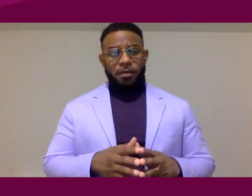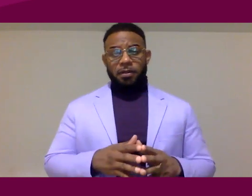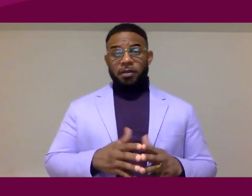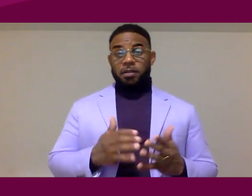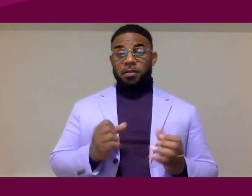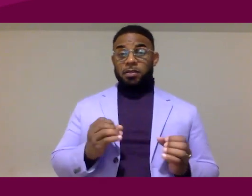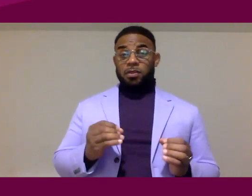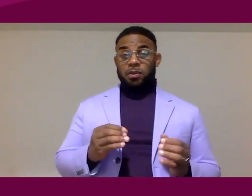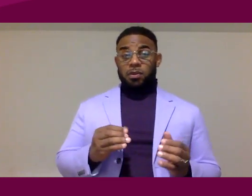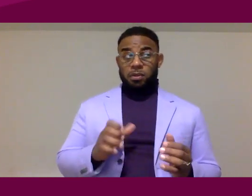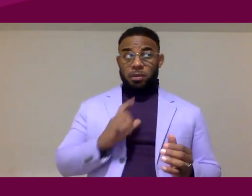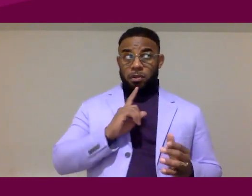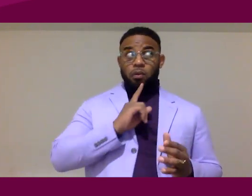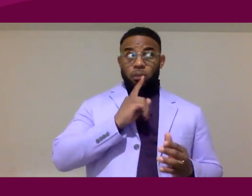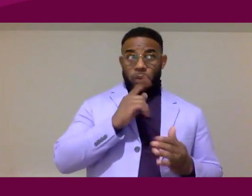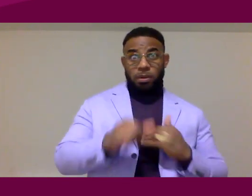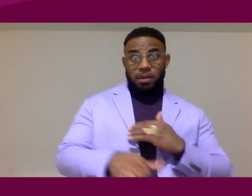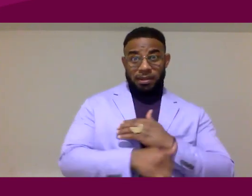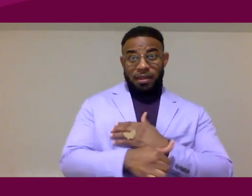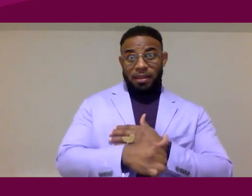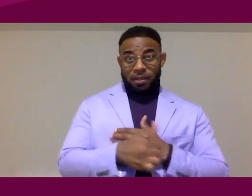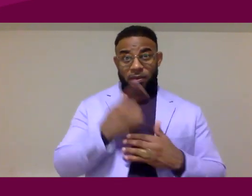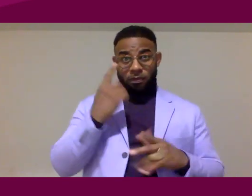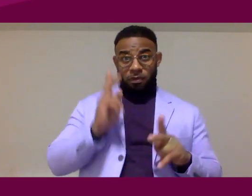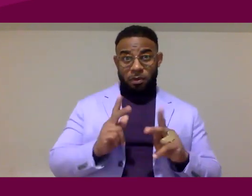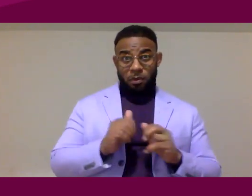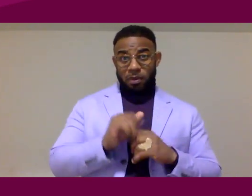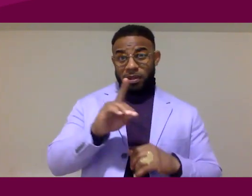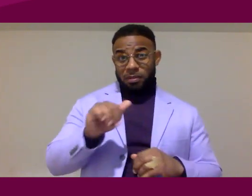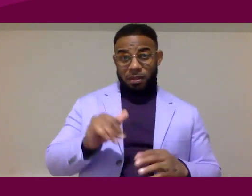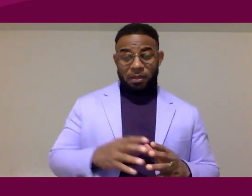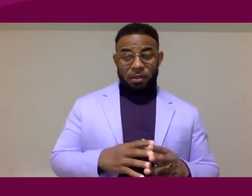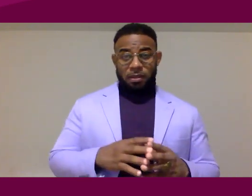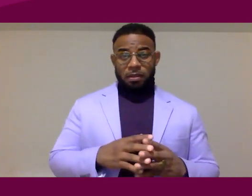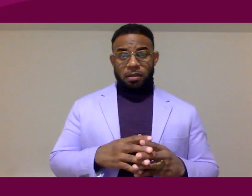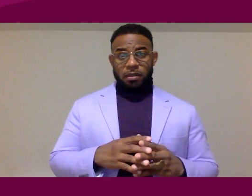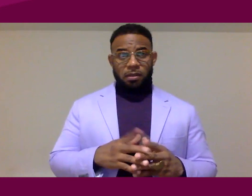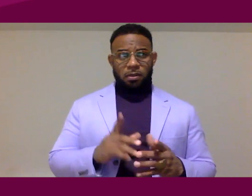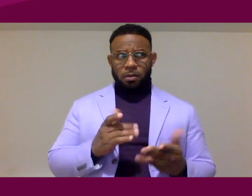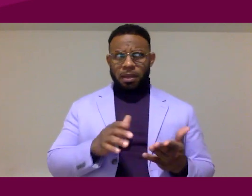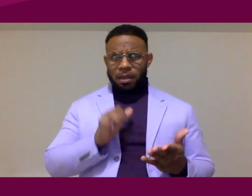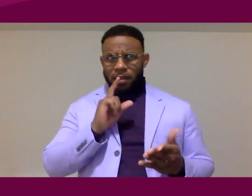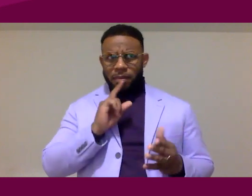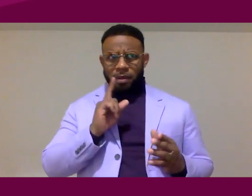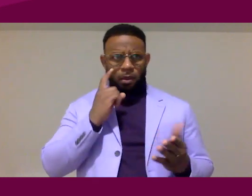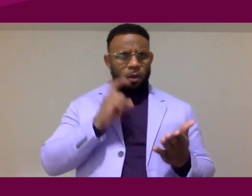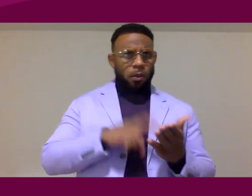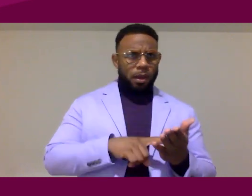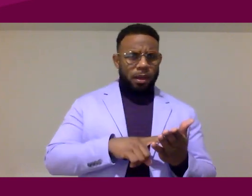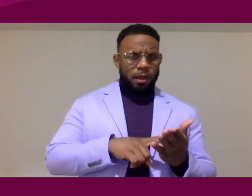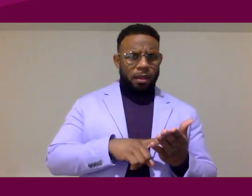And so there are real dangers for people with disabilities who might not be recognized when